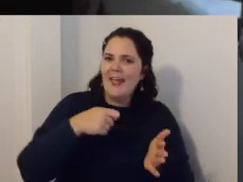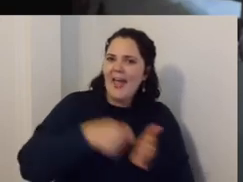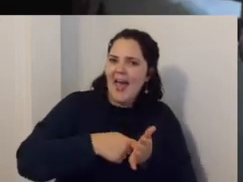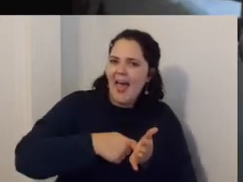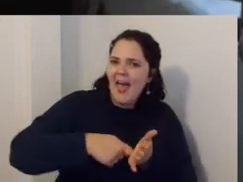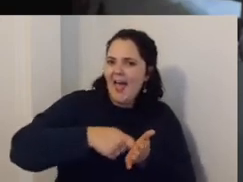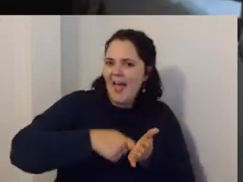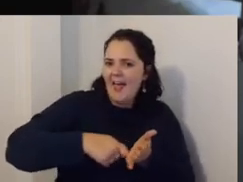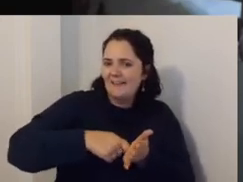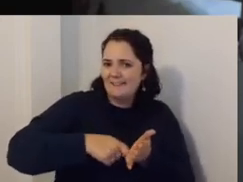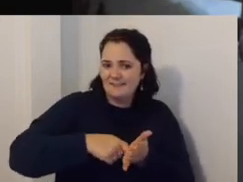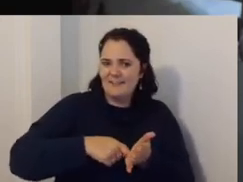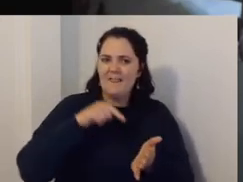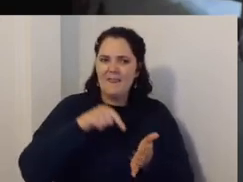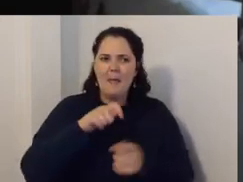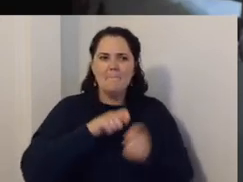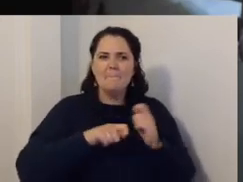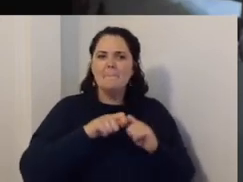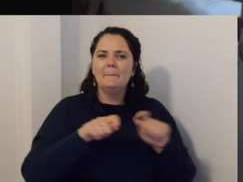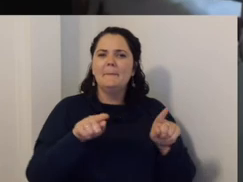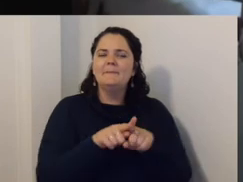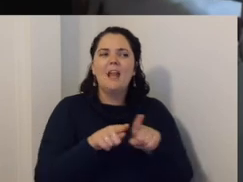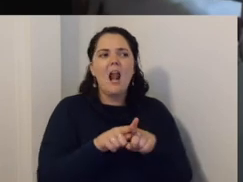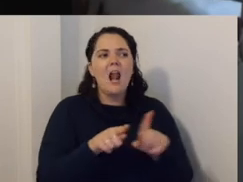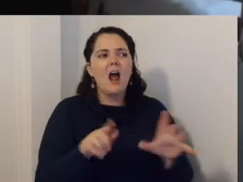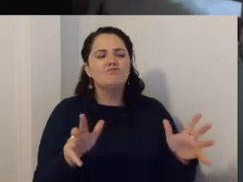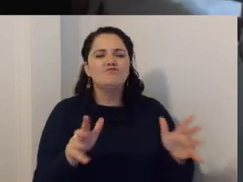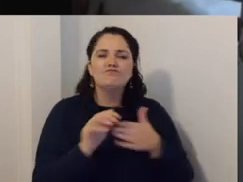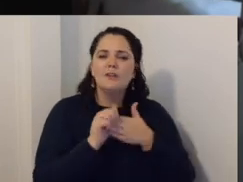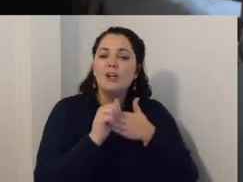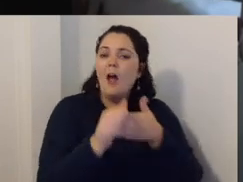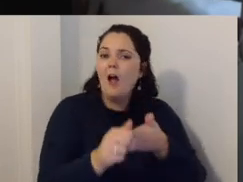putting your uh your powder and your value in. Okay I'm gonna do a little drawing too